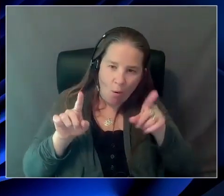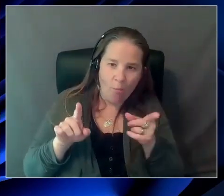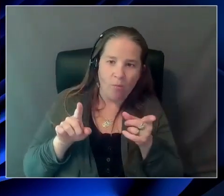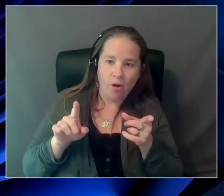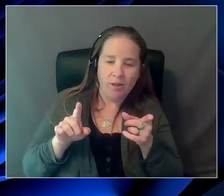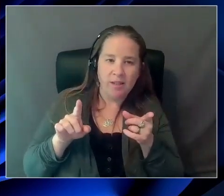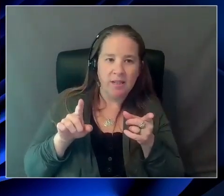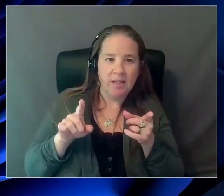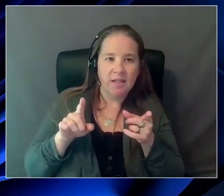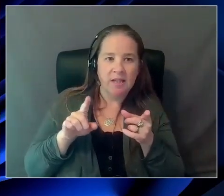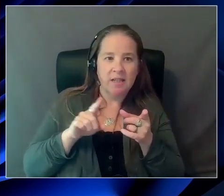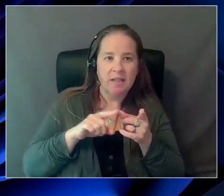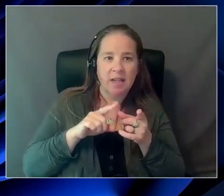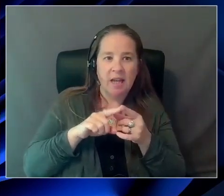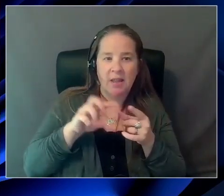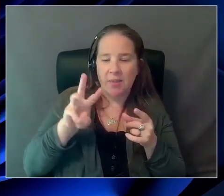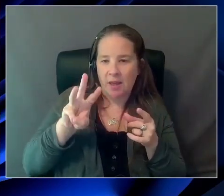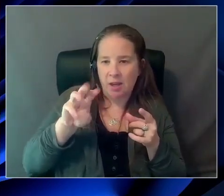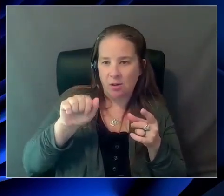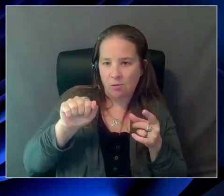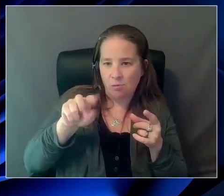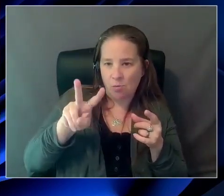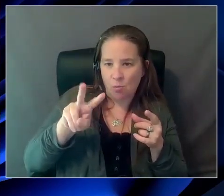and just type it. But I.